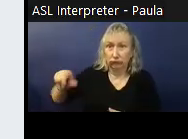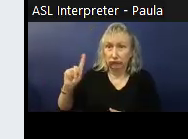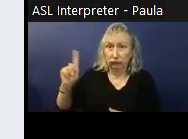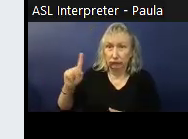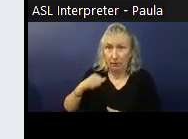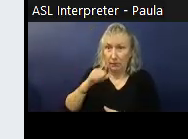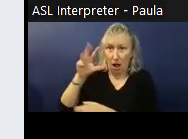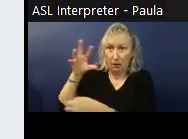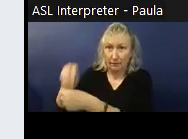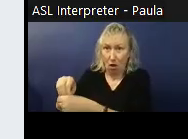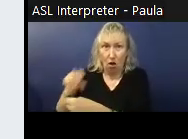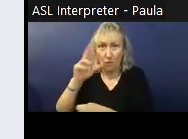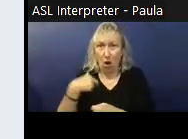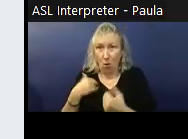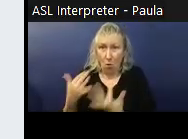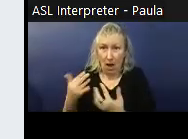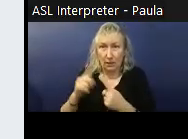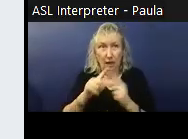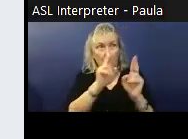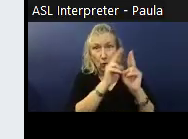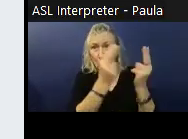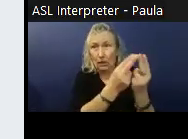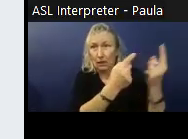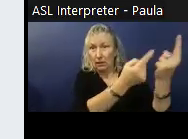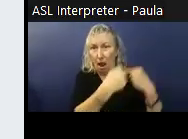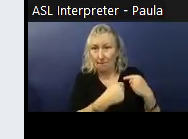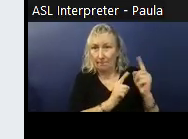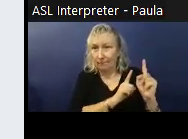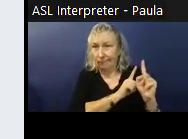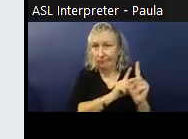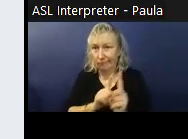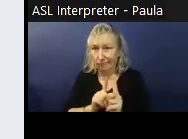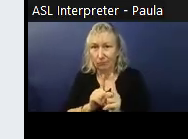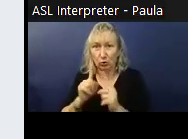present. So, you know, at that point in the investigation,